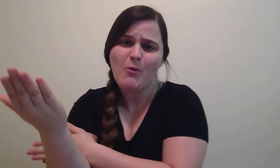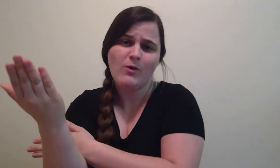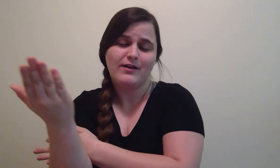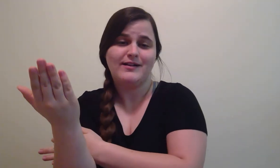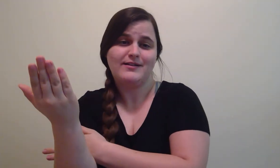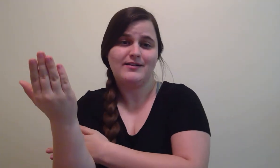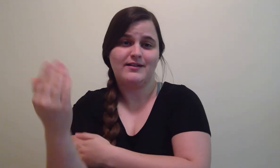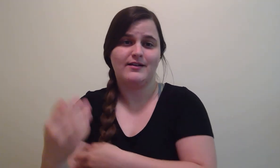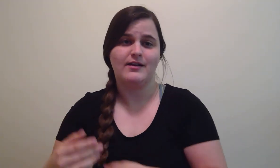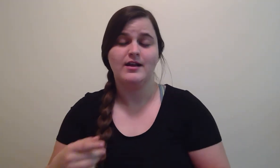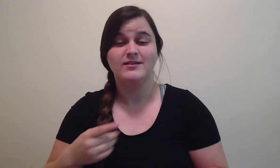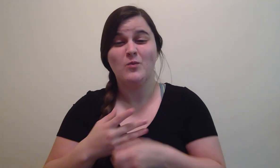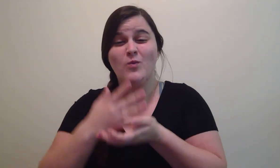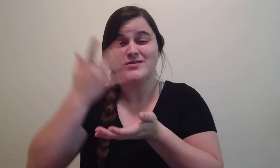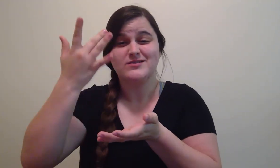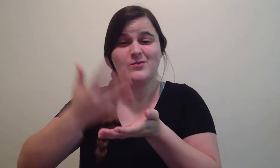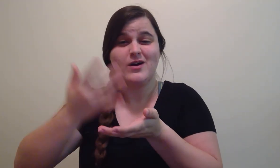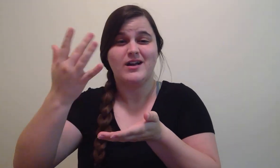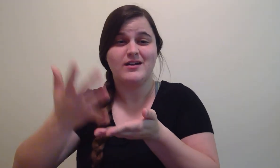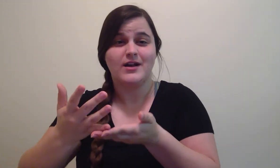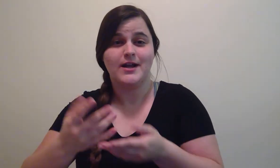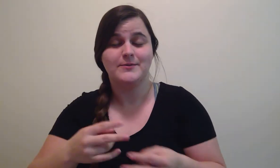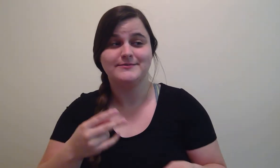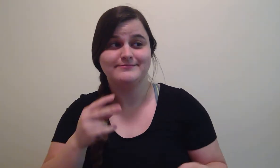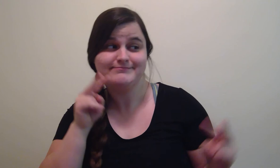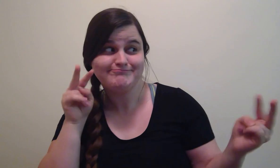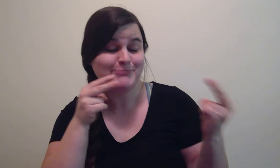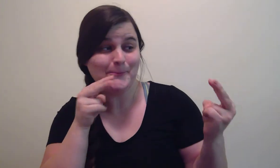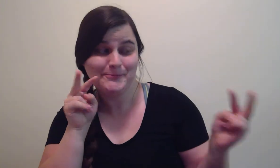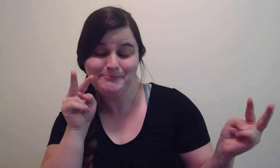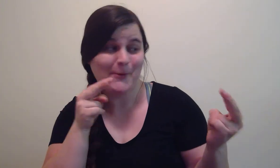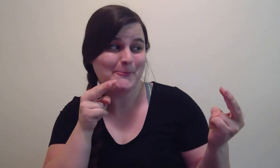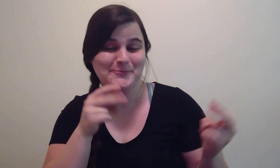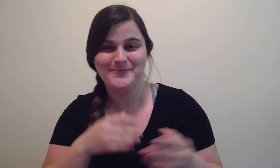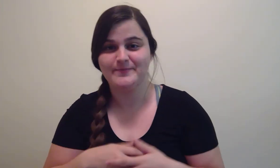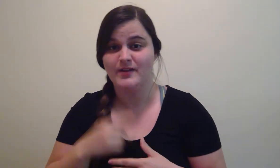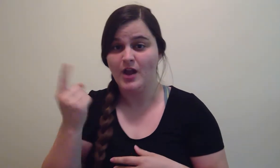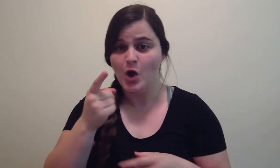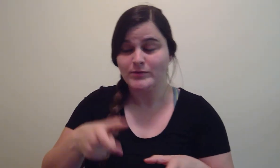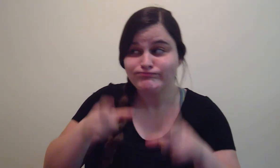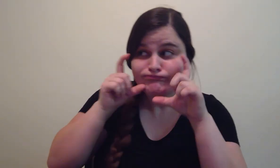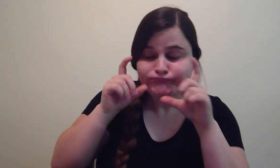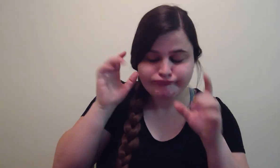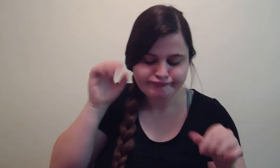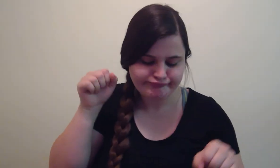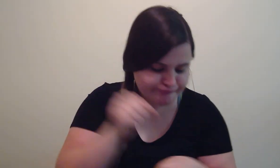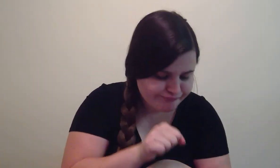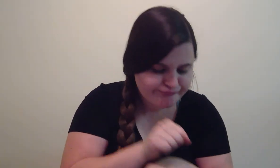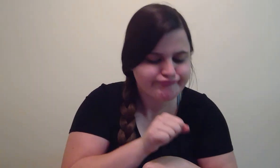and once in a while I'd catch him looking my way. He'd always blush and go back to his own work,